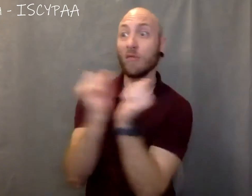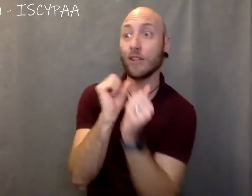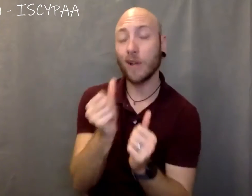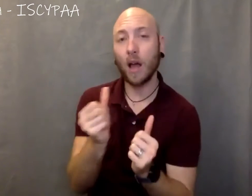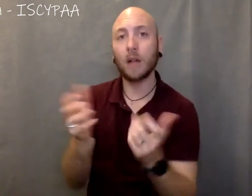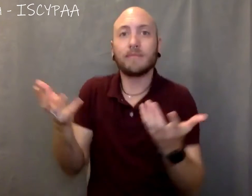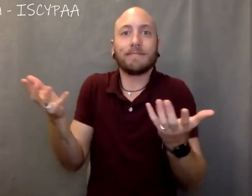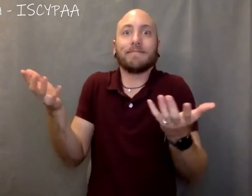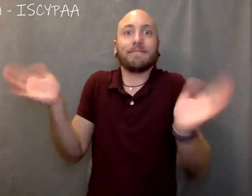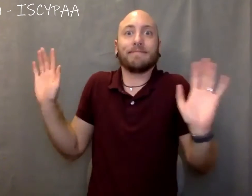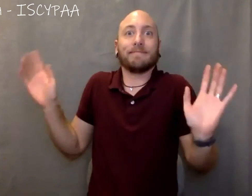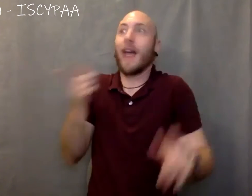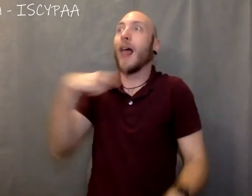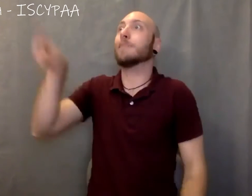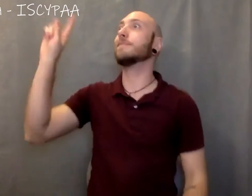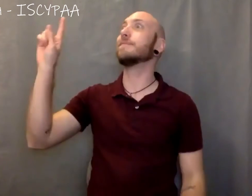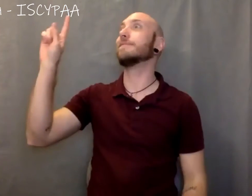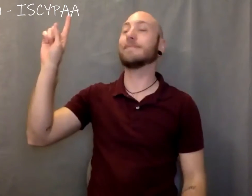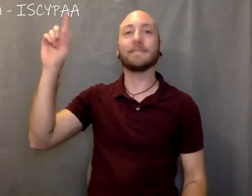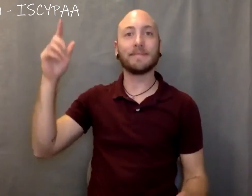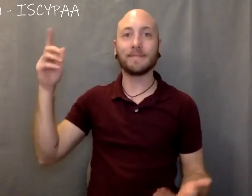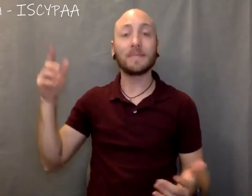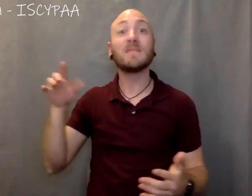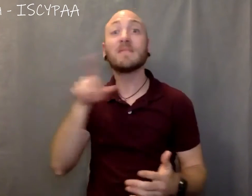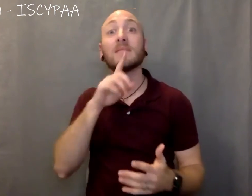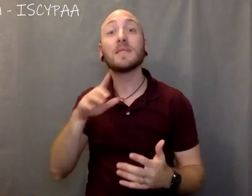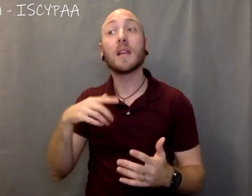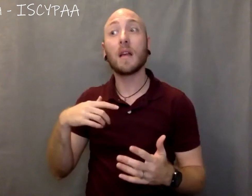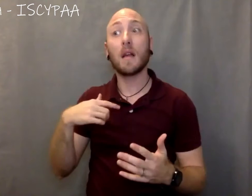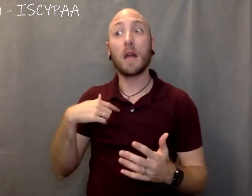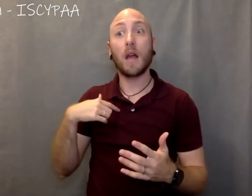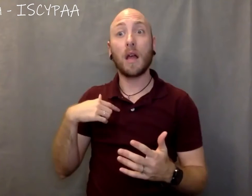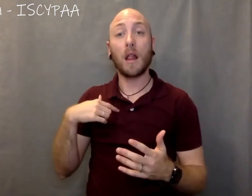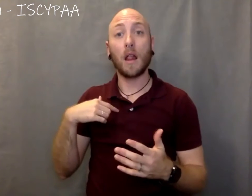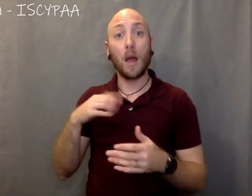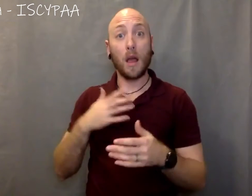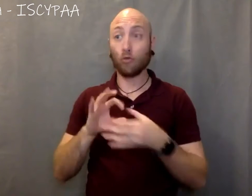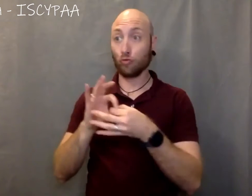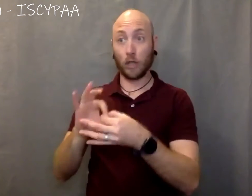if I get arrested or not you know like that's all out the door. I also lose choice in like what relationships I nourish